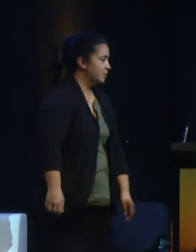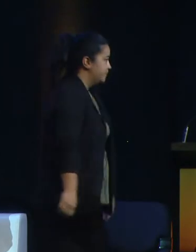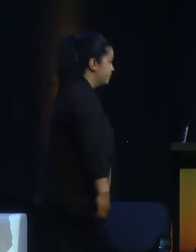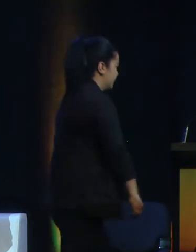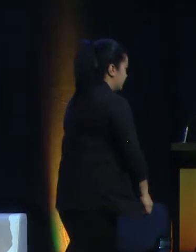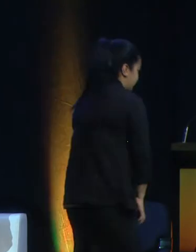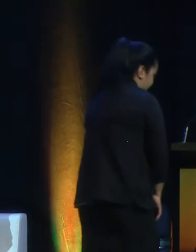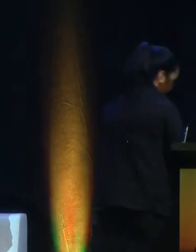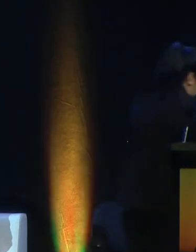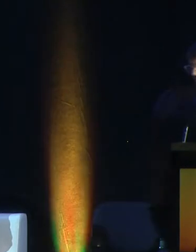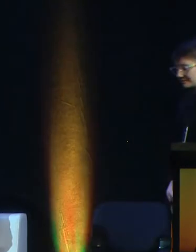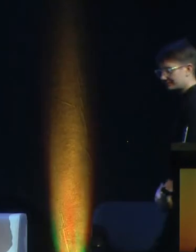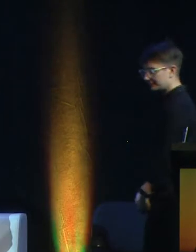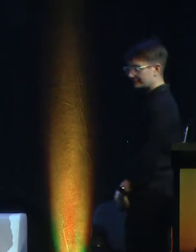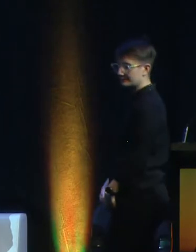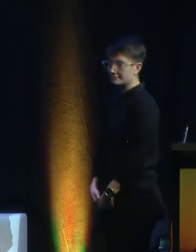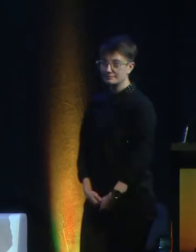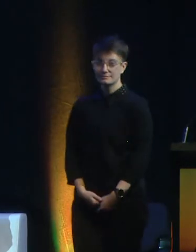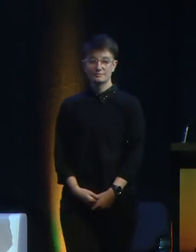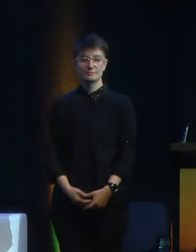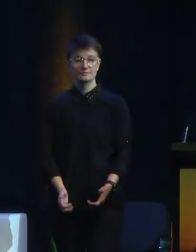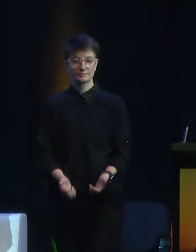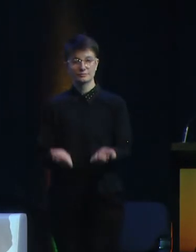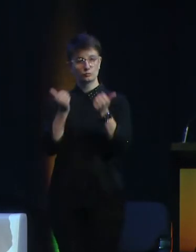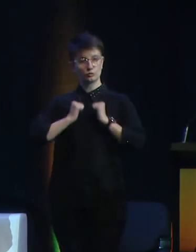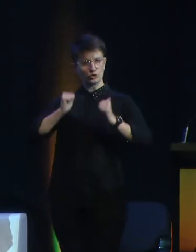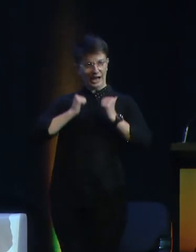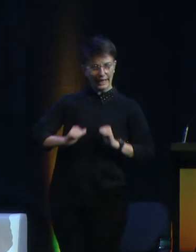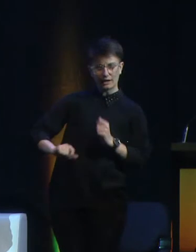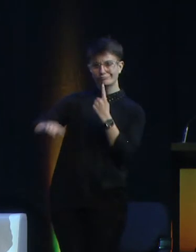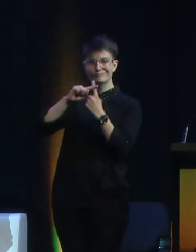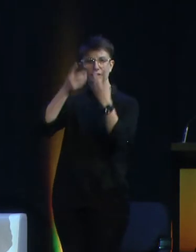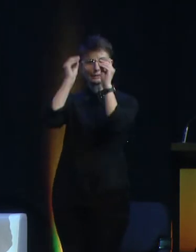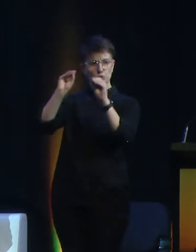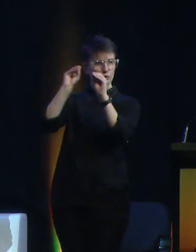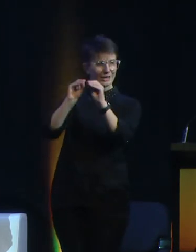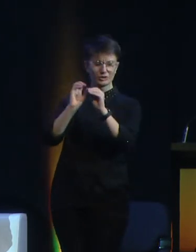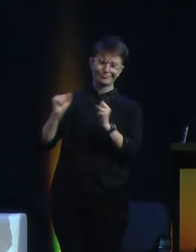education is absolutely crucial. If we're going to retrain the workers, the working